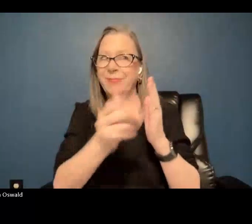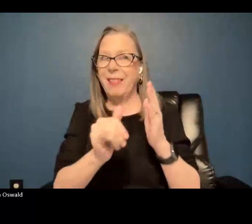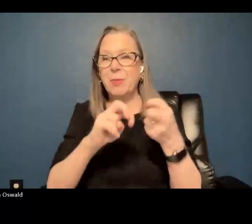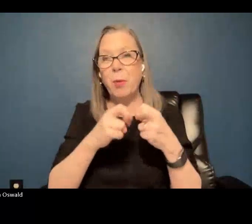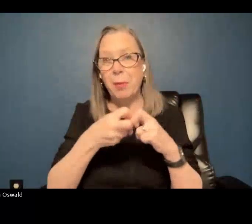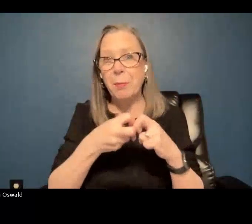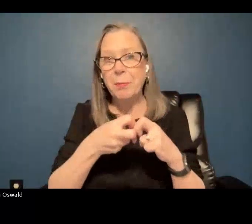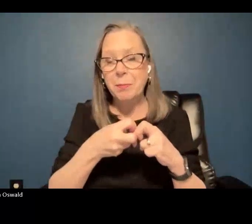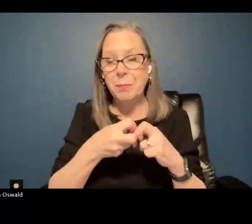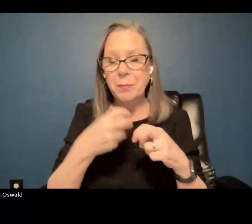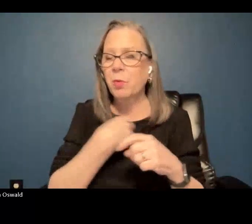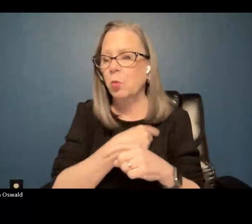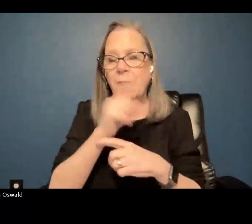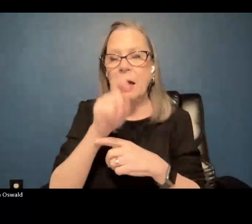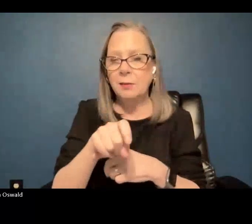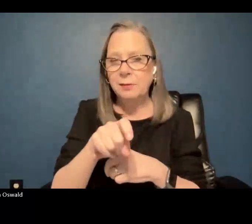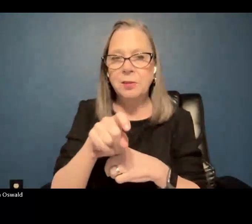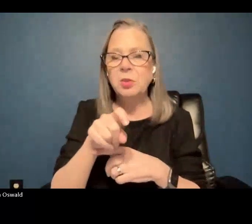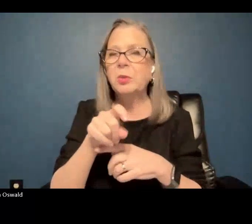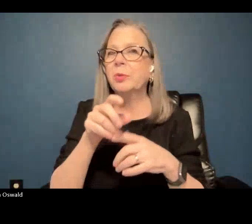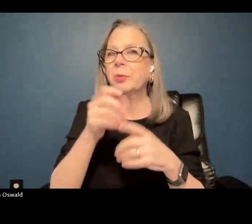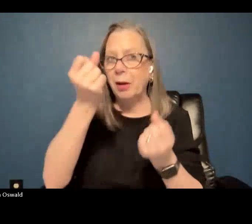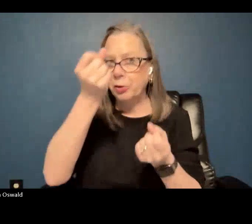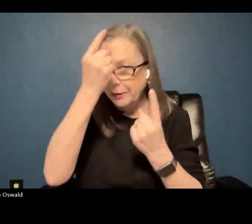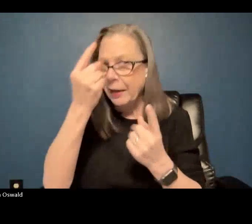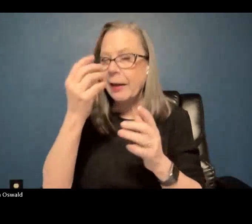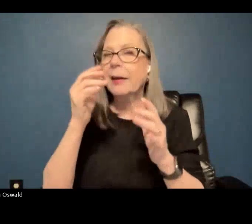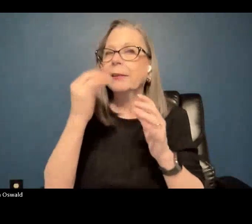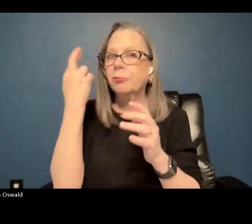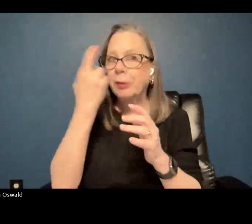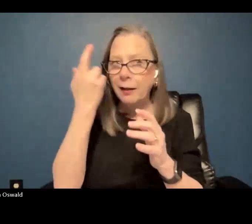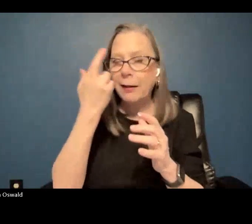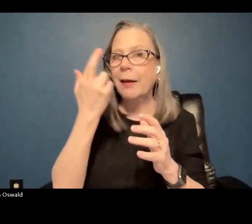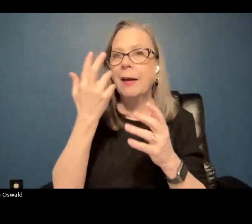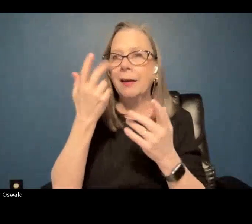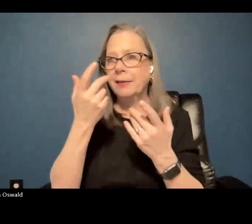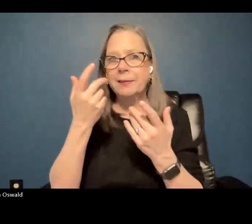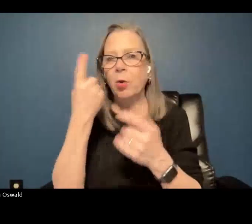understand and know that that's something that we're constantly working through as